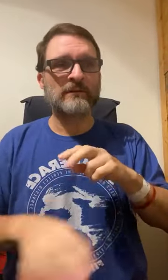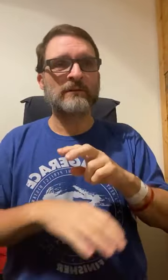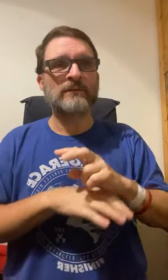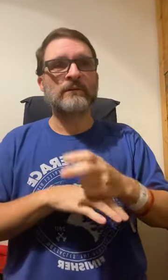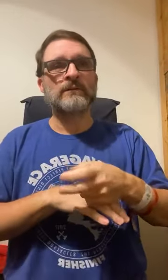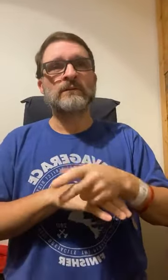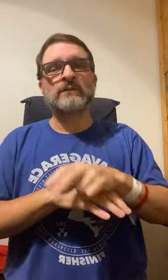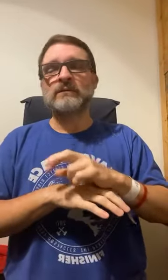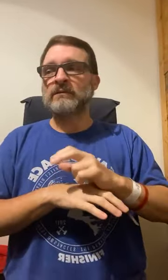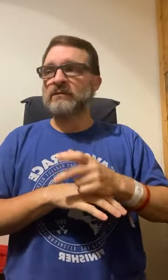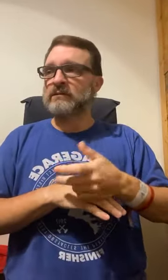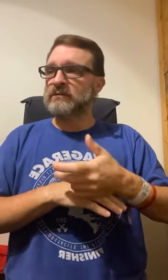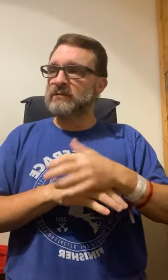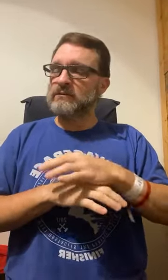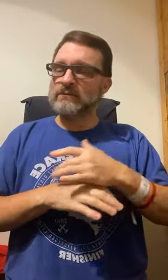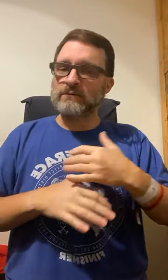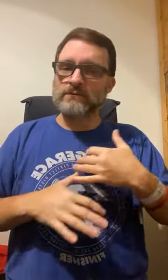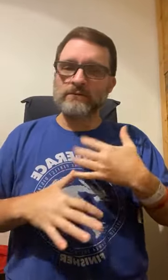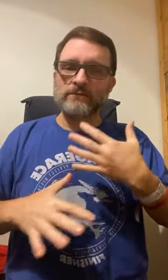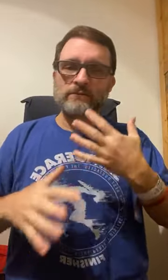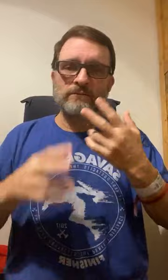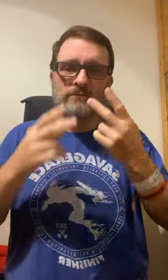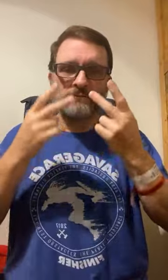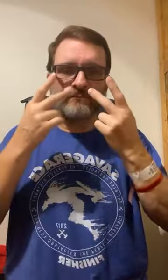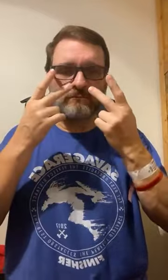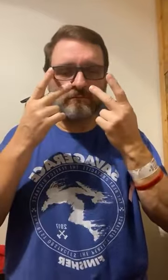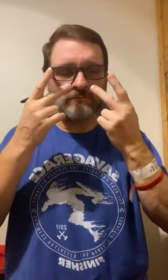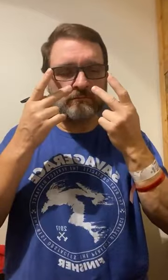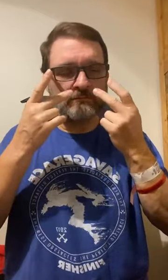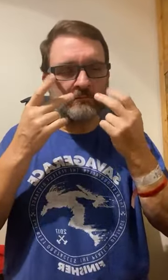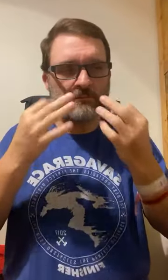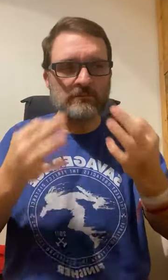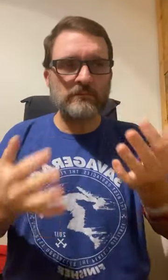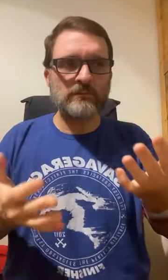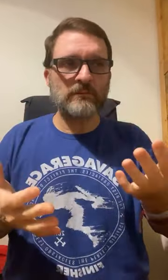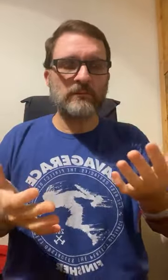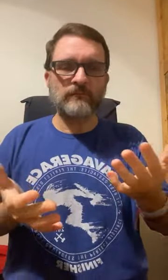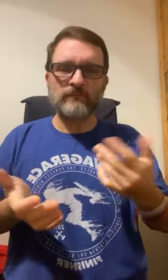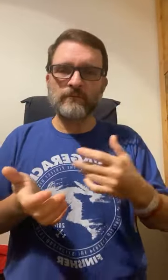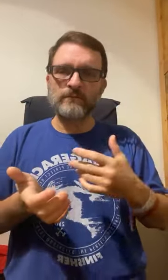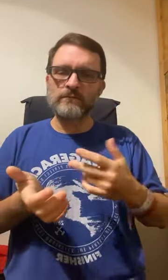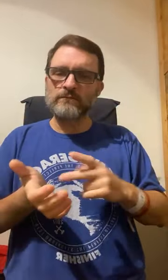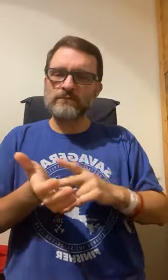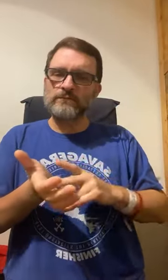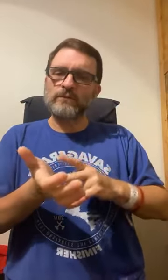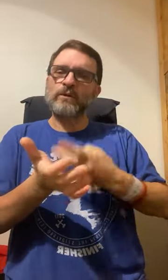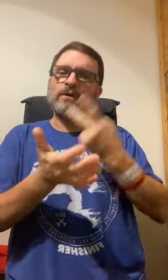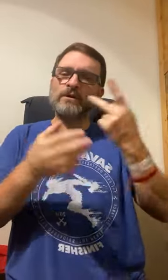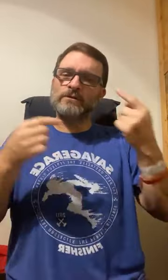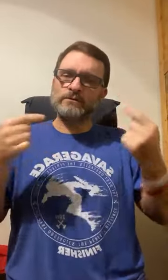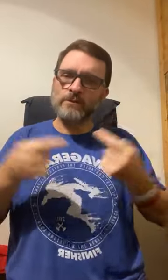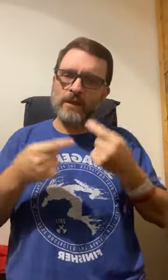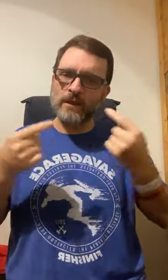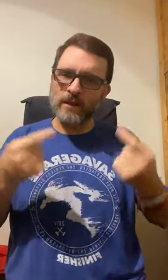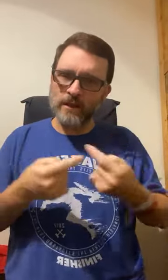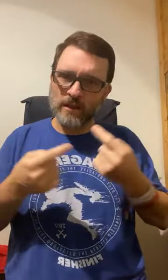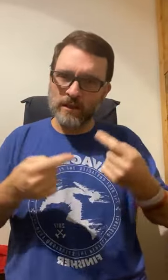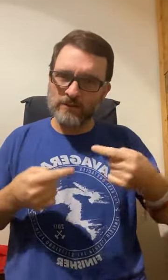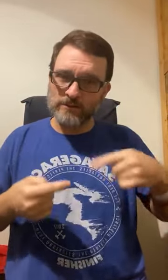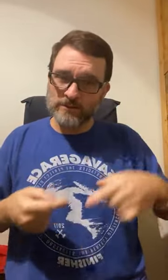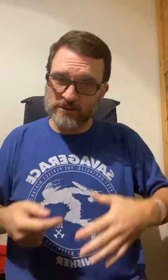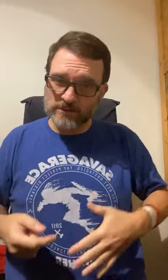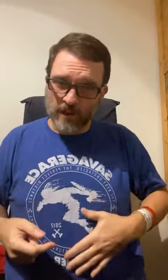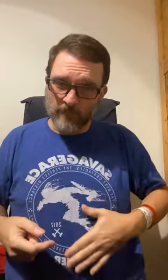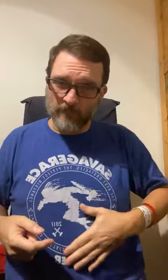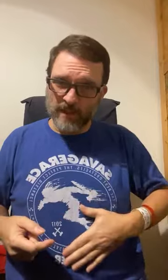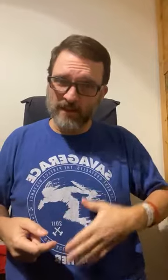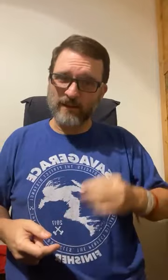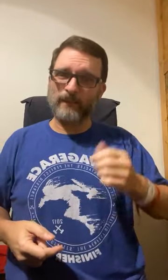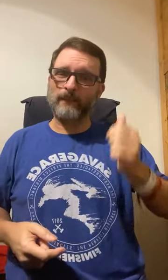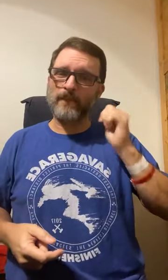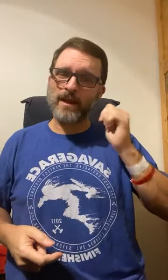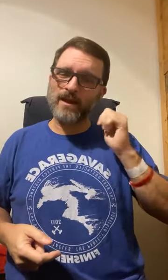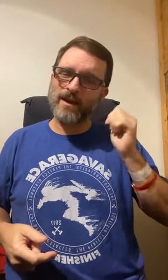I was getting restless and getting pissed off. The pain has duplicated with stomach AND back.